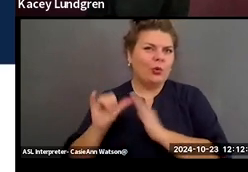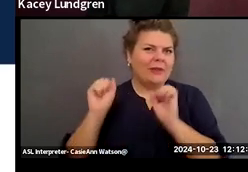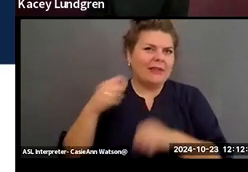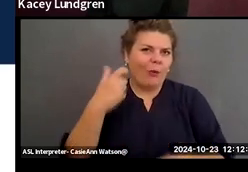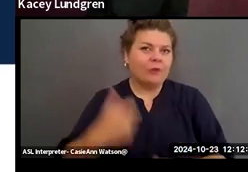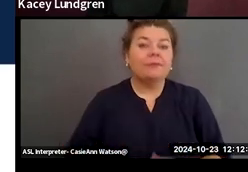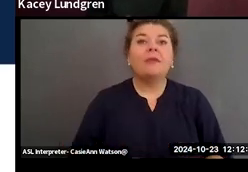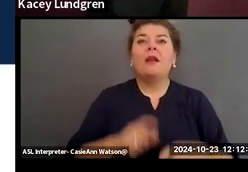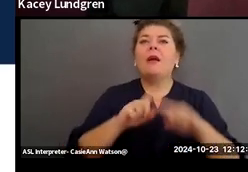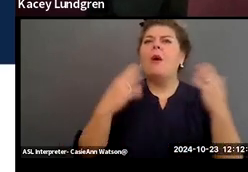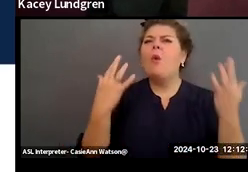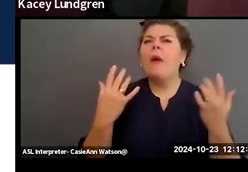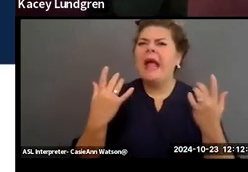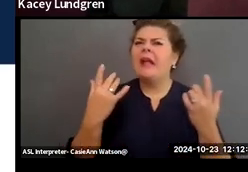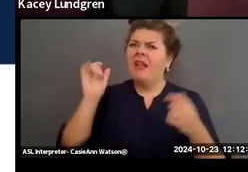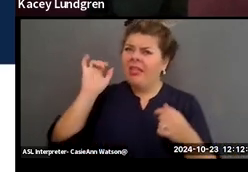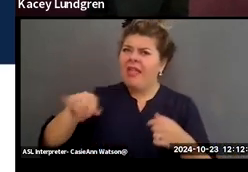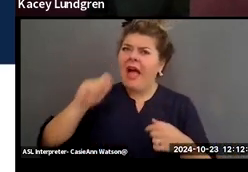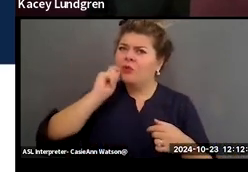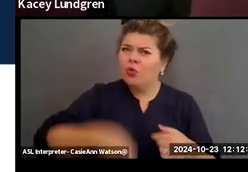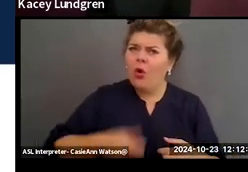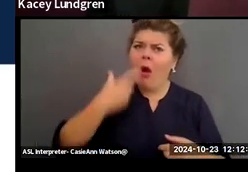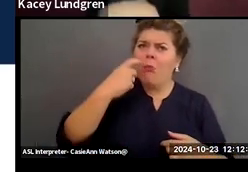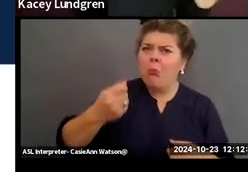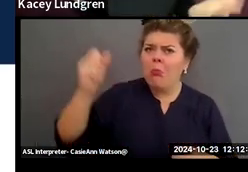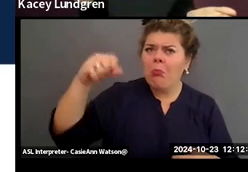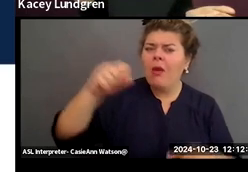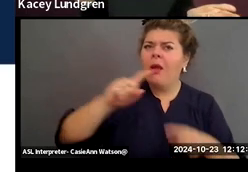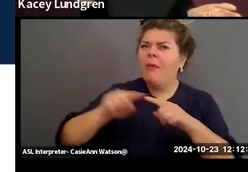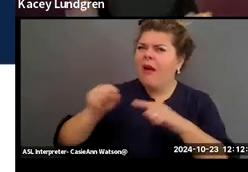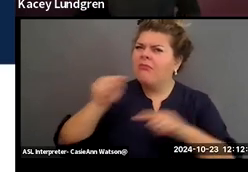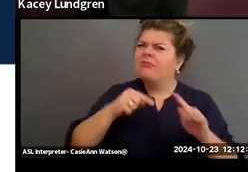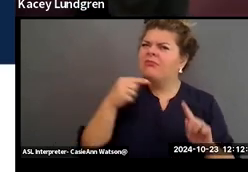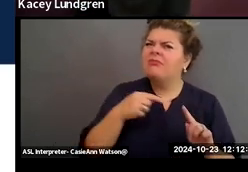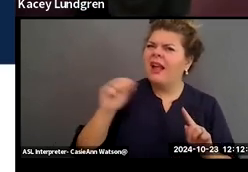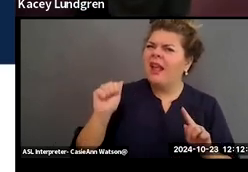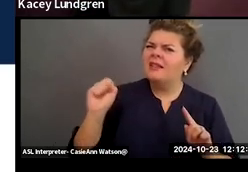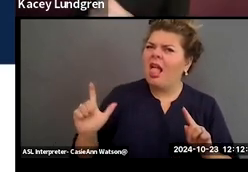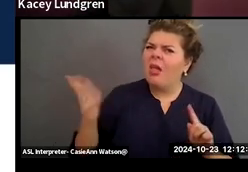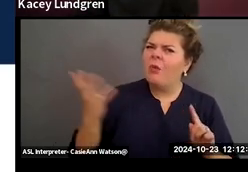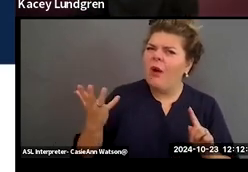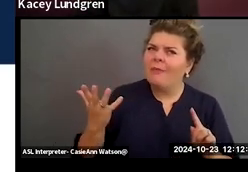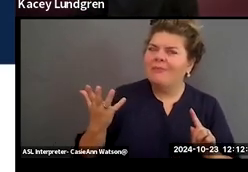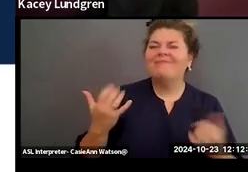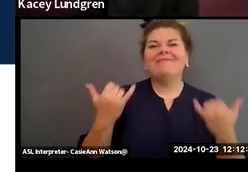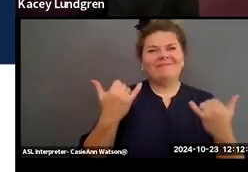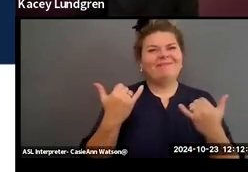"But wait," you say, "this is all really fascinating, but what about ASL?" All right, I'm getting there.